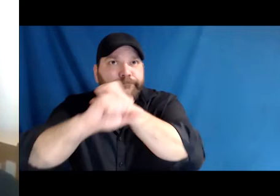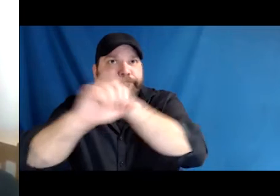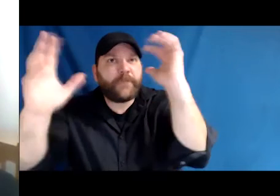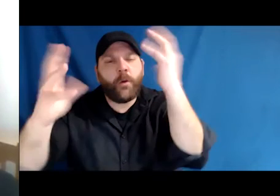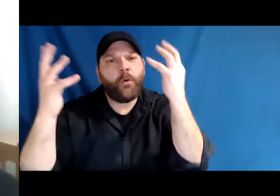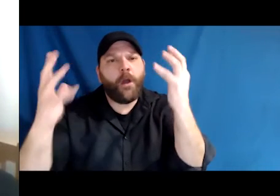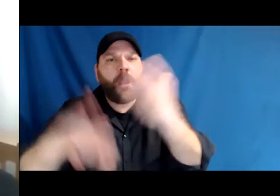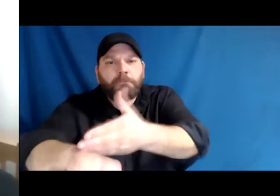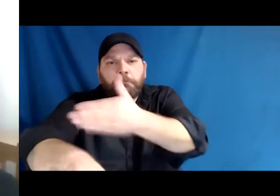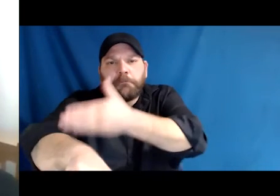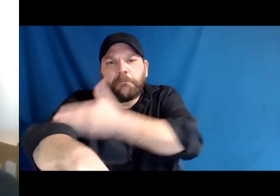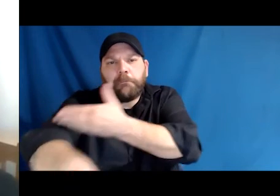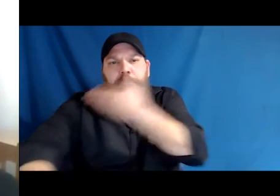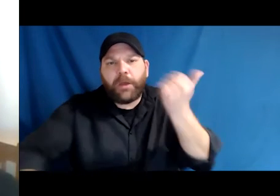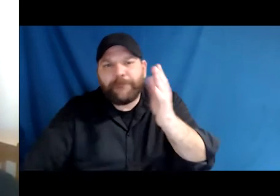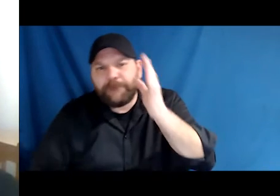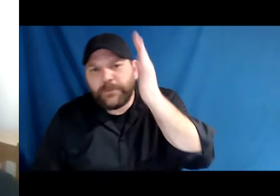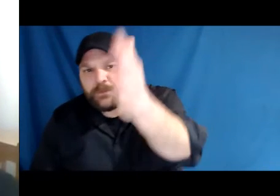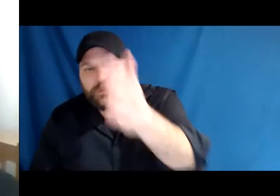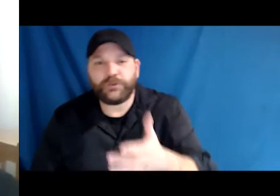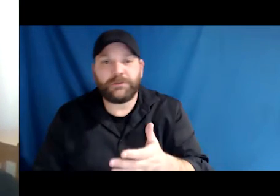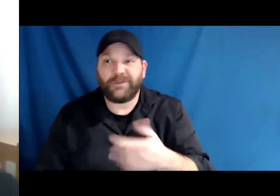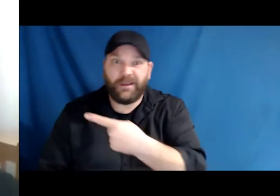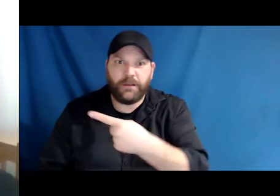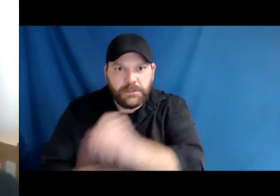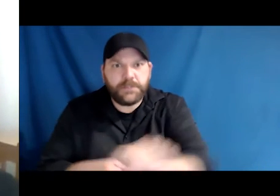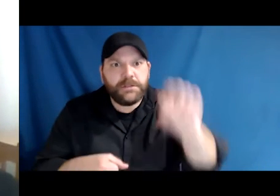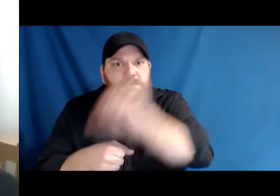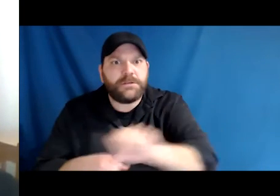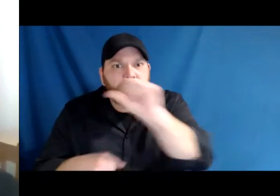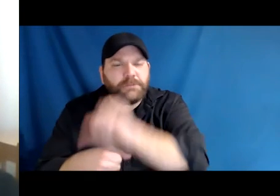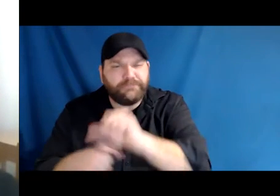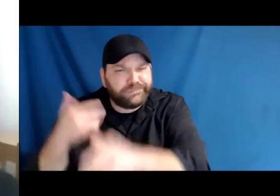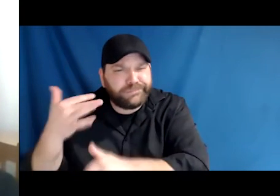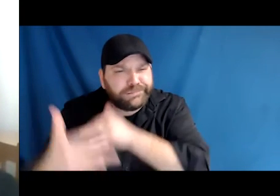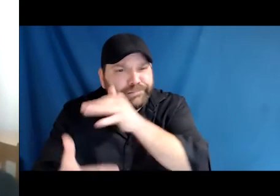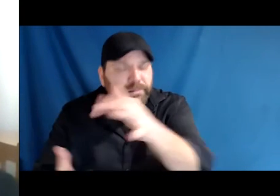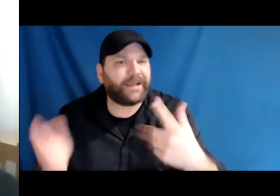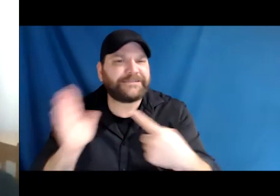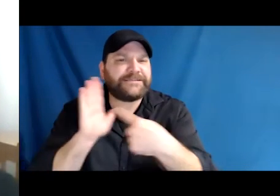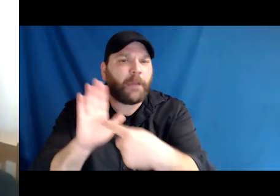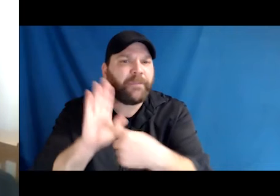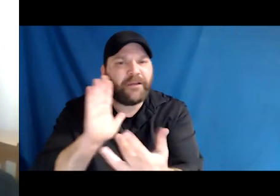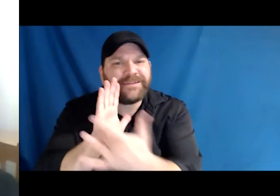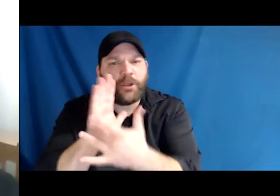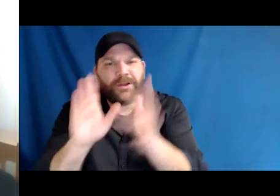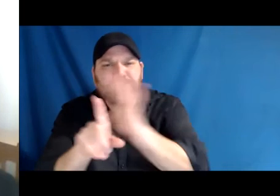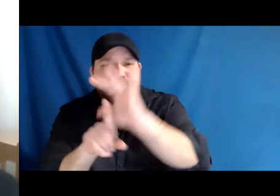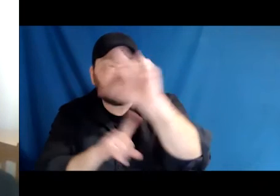Researchers envisioned things like the iPhone, and all of the many pieces that had to go into it and—